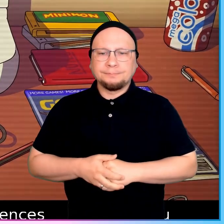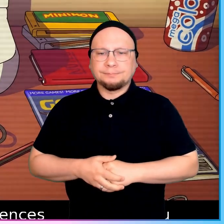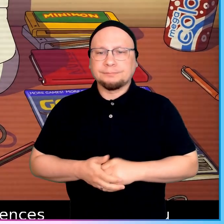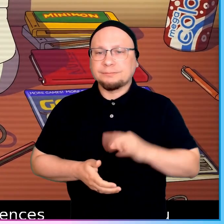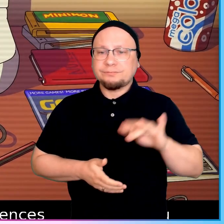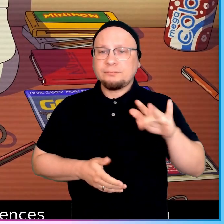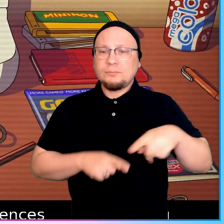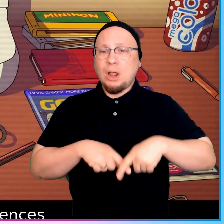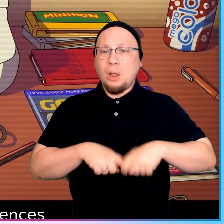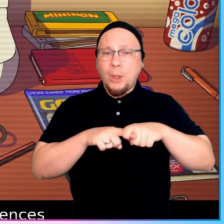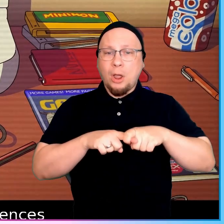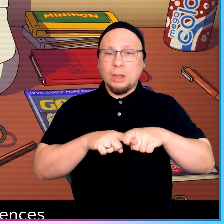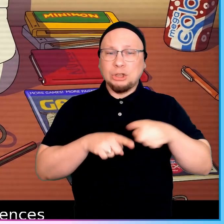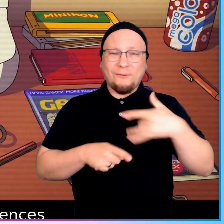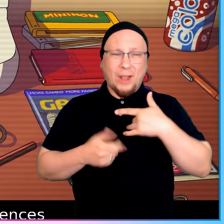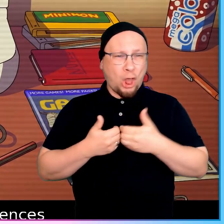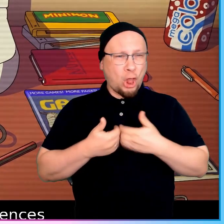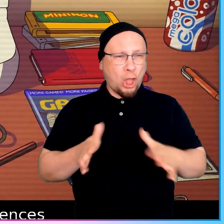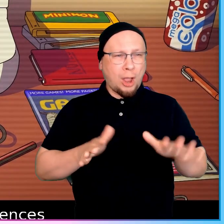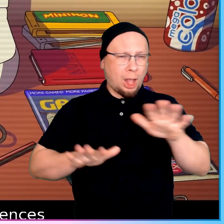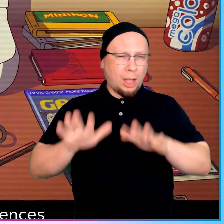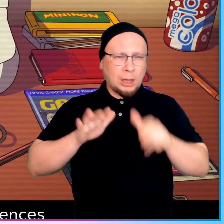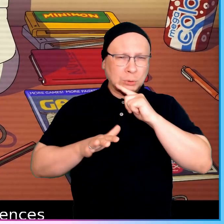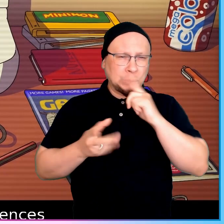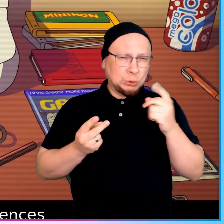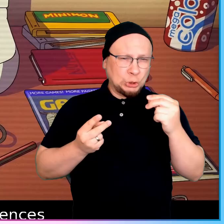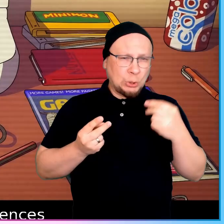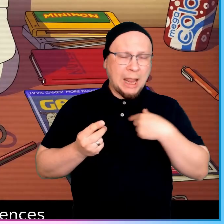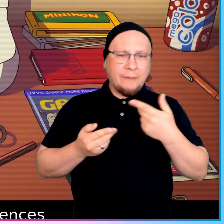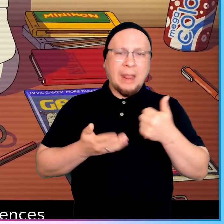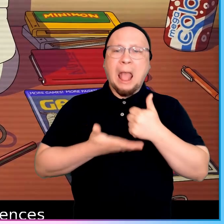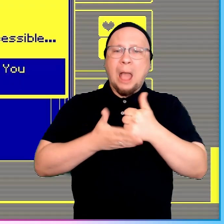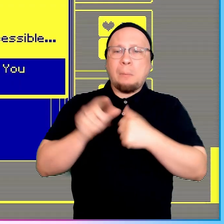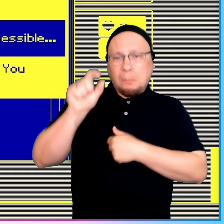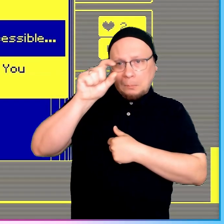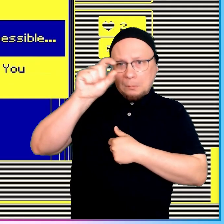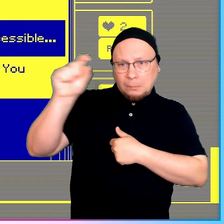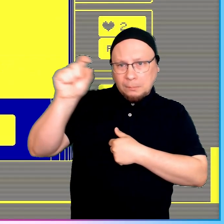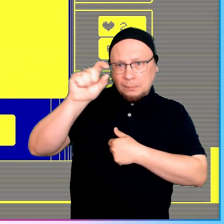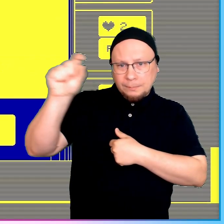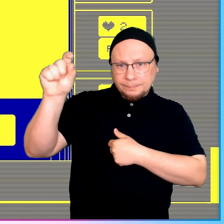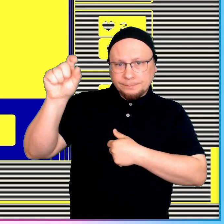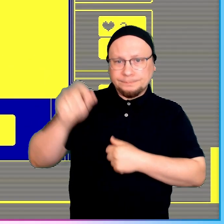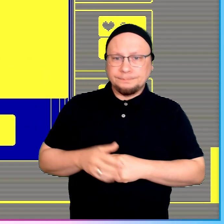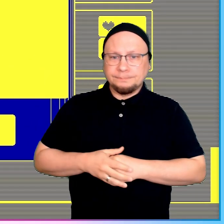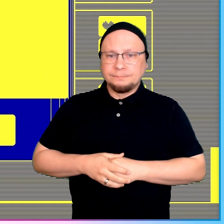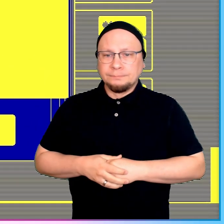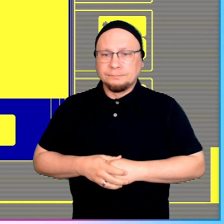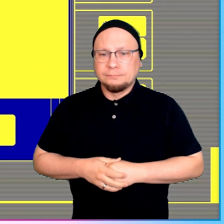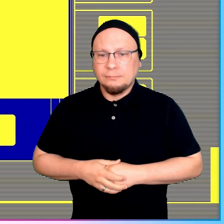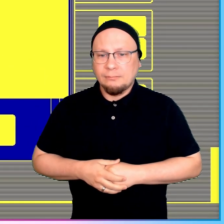the top left corner. Use this to get a hint if you ever feel stuck. If there’s a feature missing that you’d like to see,